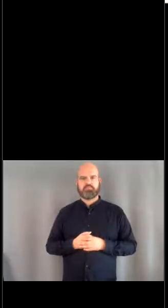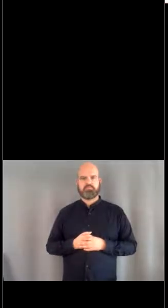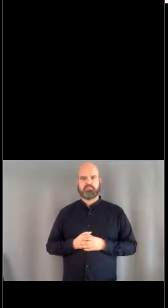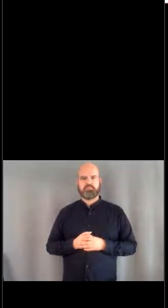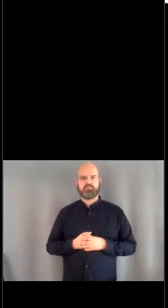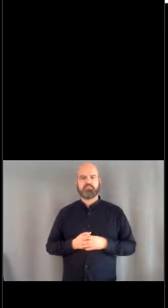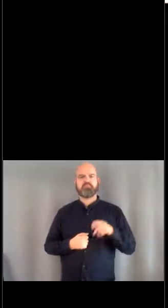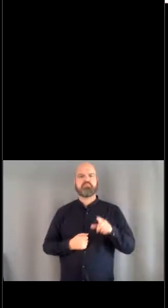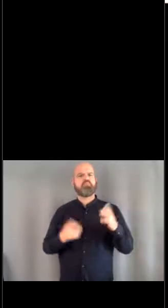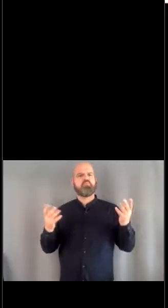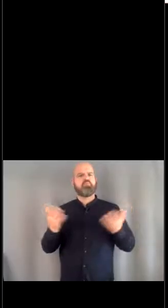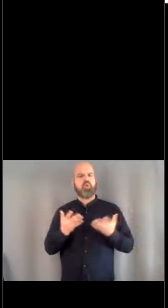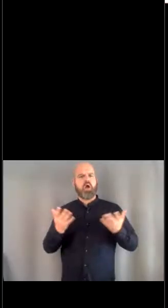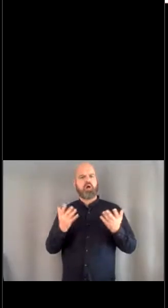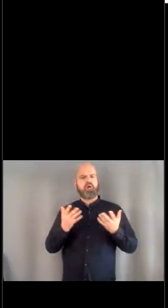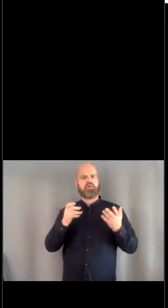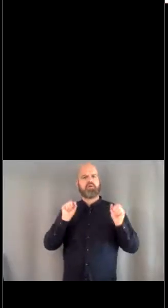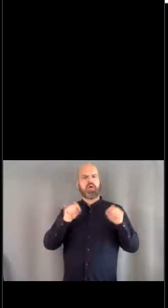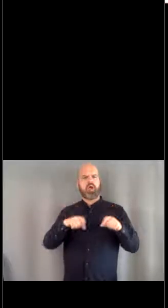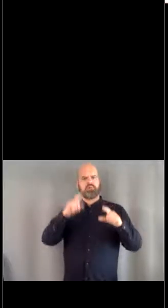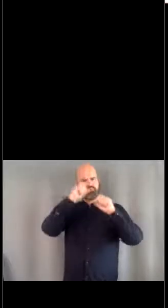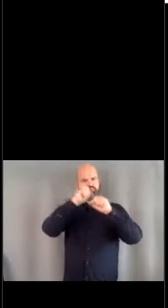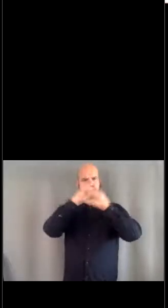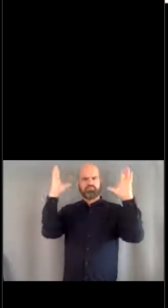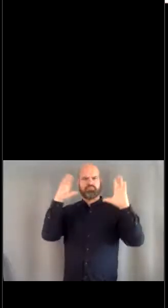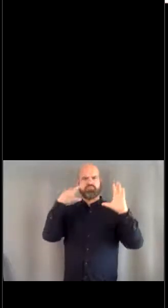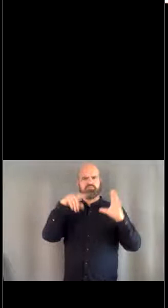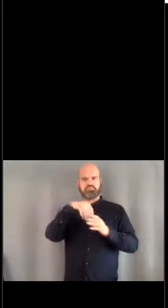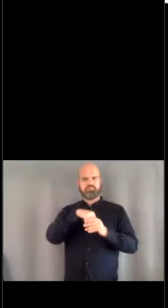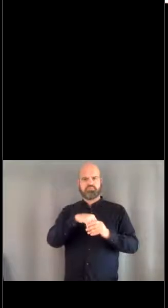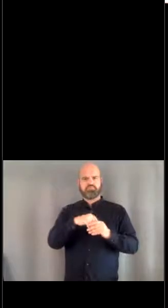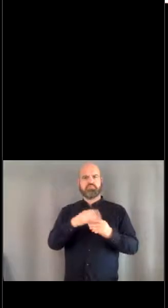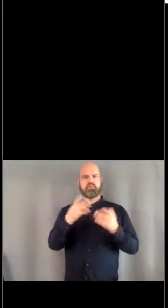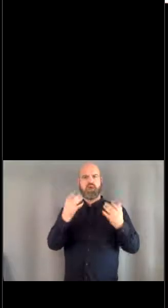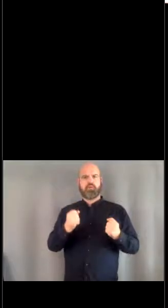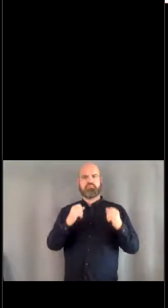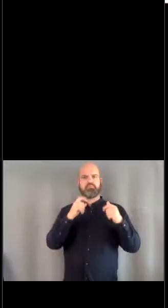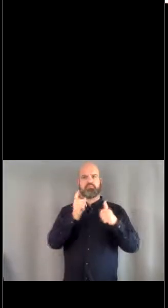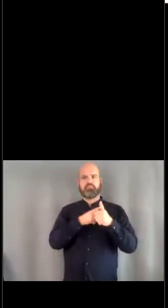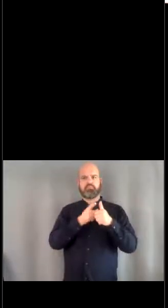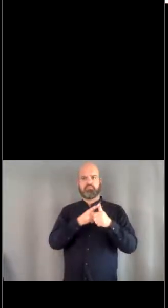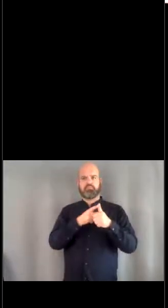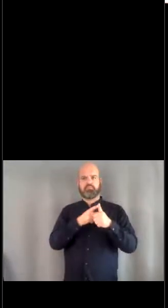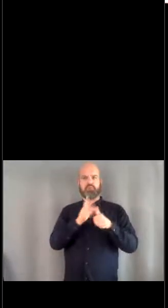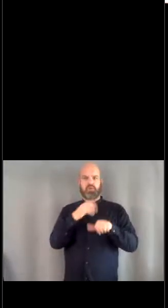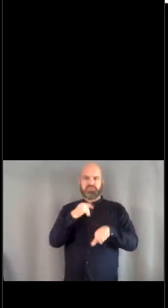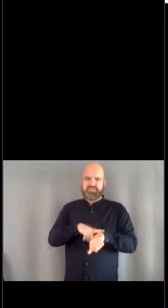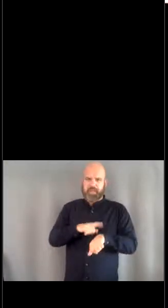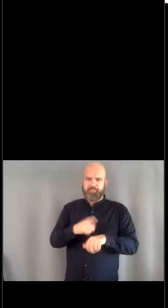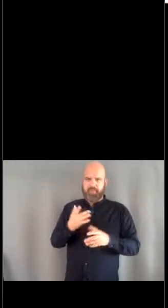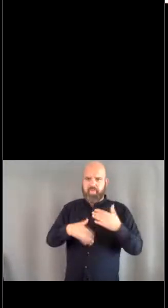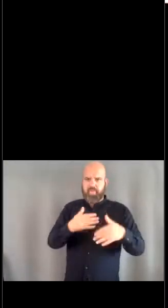Several things. Very quickly because I'm running out of time. Basic income security, covering healthcare costs